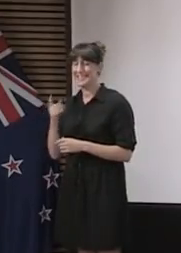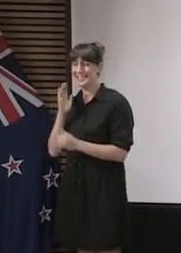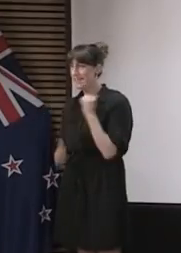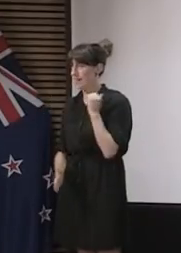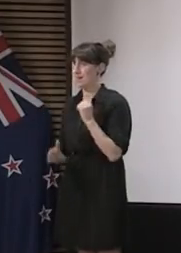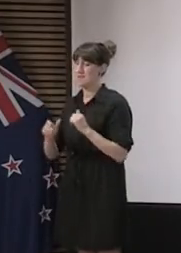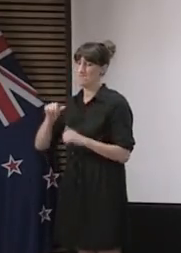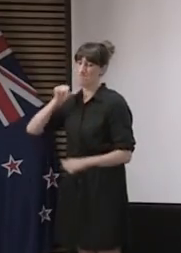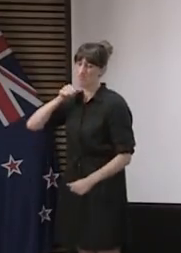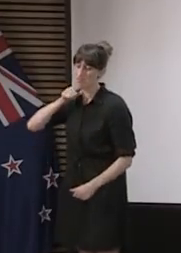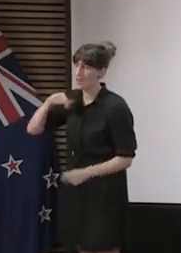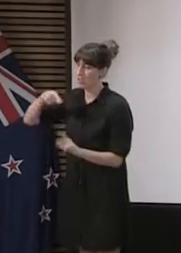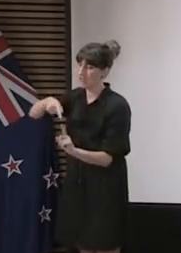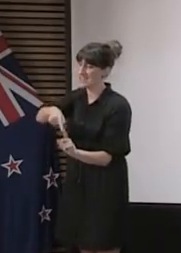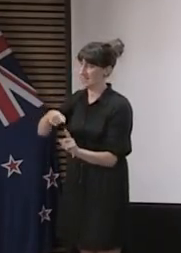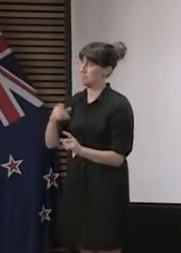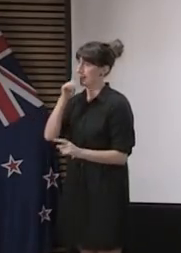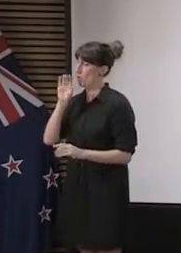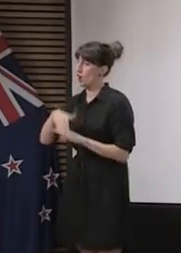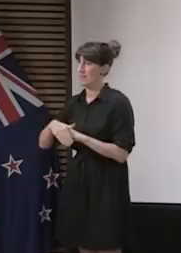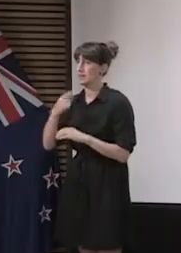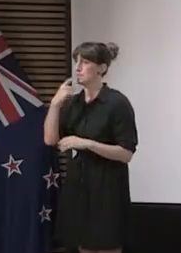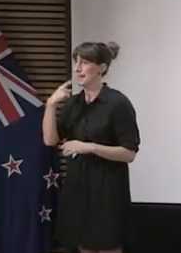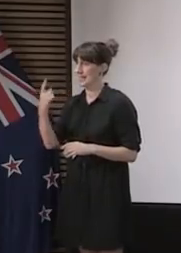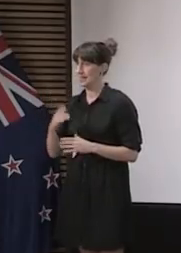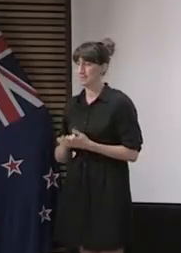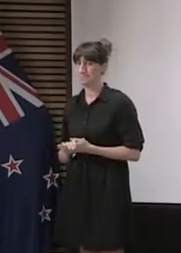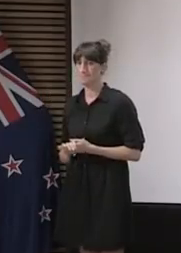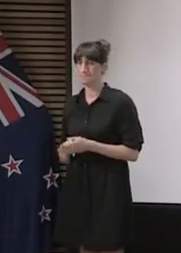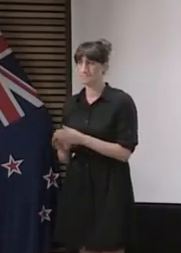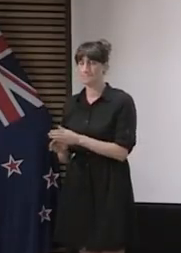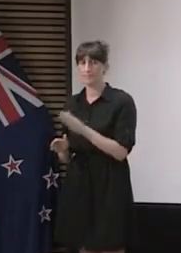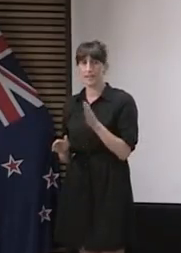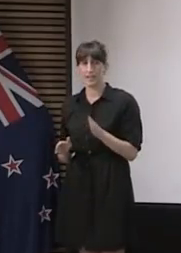Are you concerned about. . . >> JACINDA ARDERN : Sorry Ben.